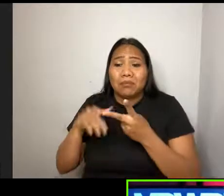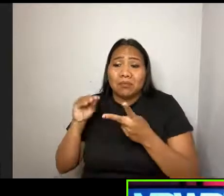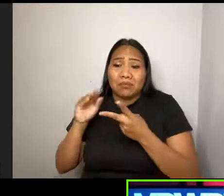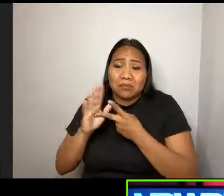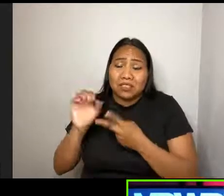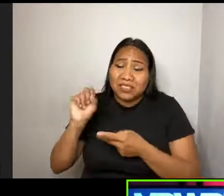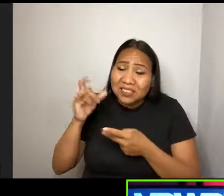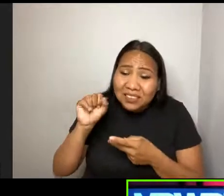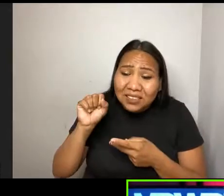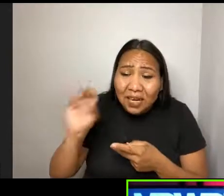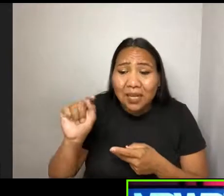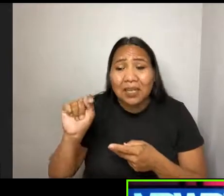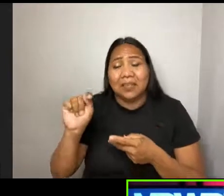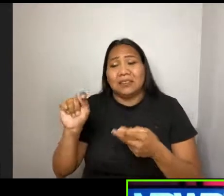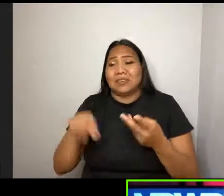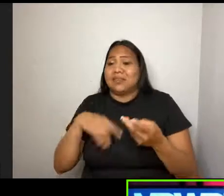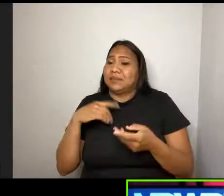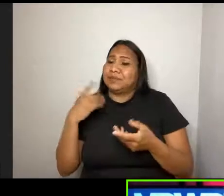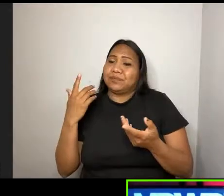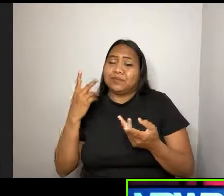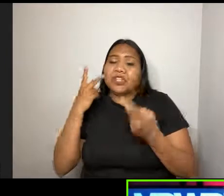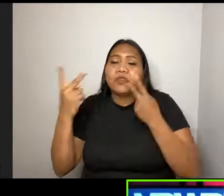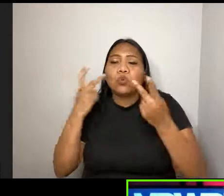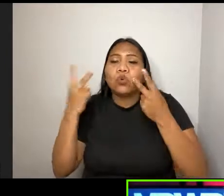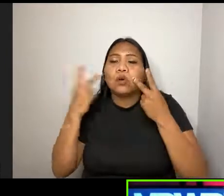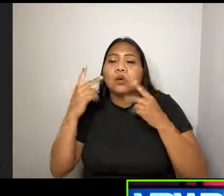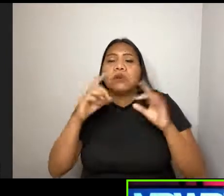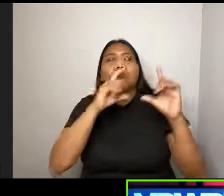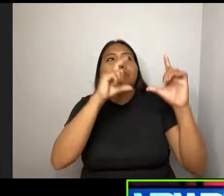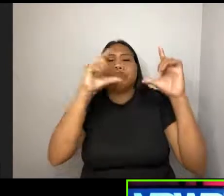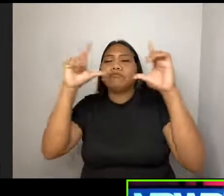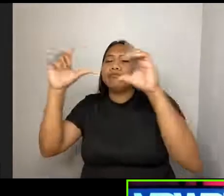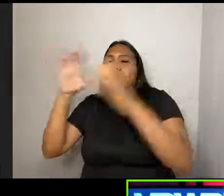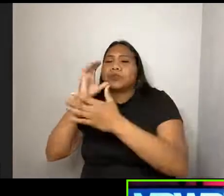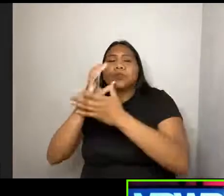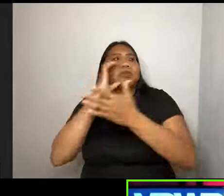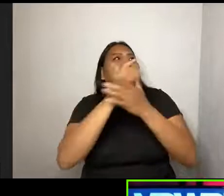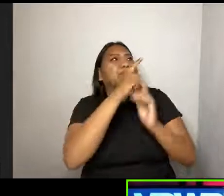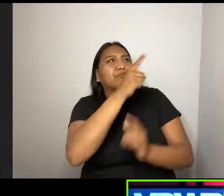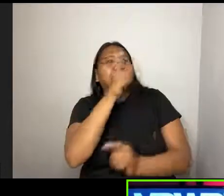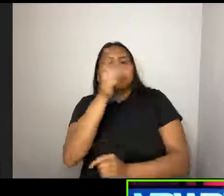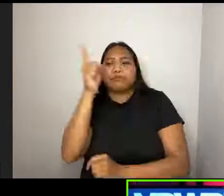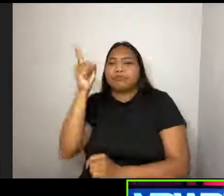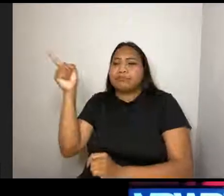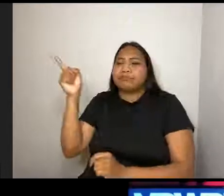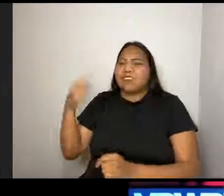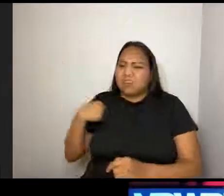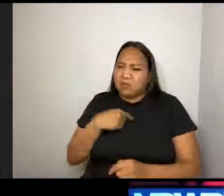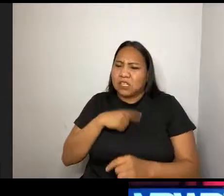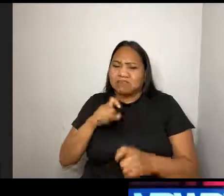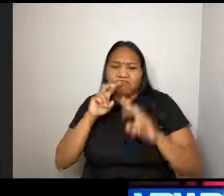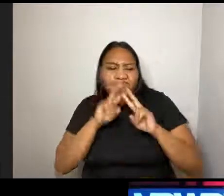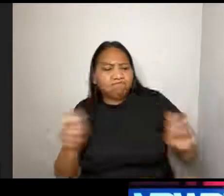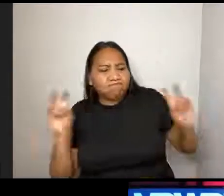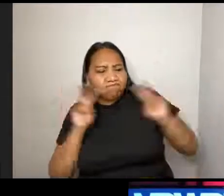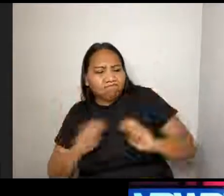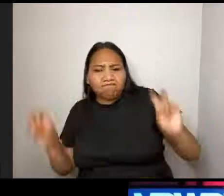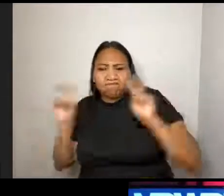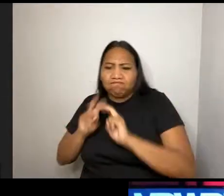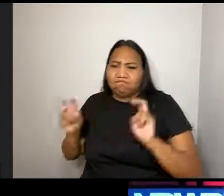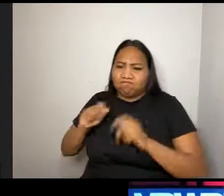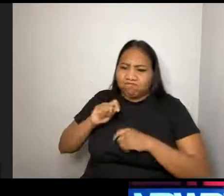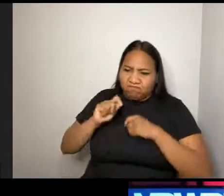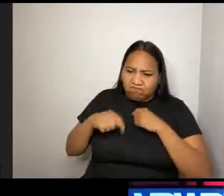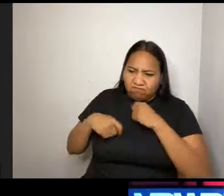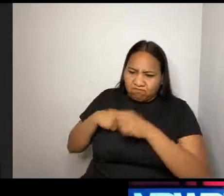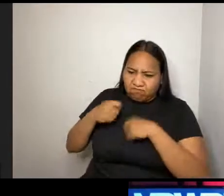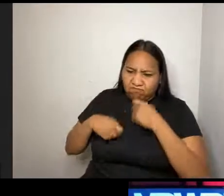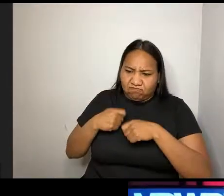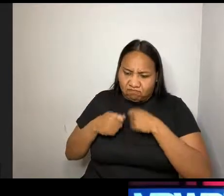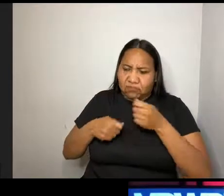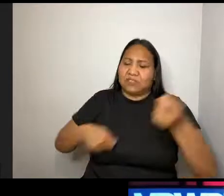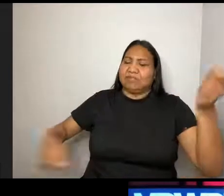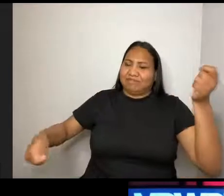have to actively, systemically unracism ourselves. MELINDA EPLER: Yeah, agreed. Agreed. Well,